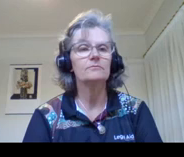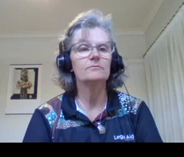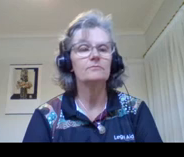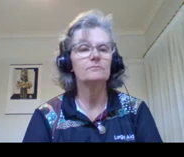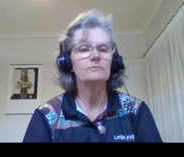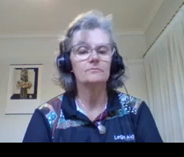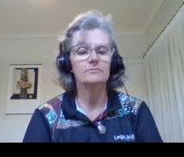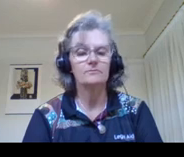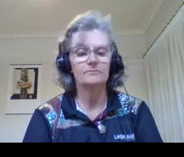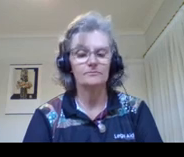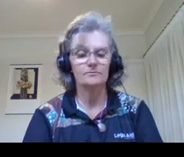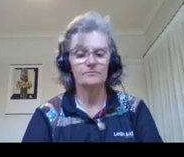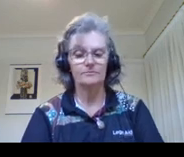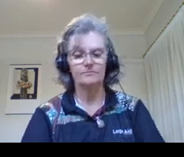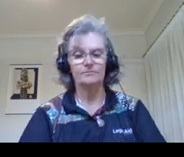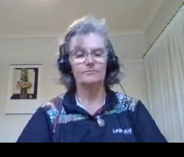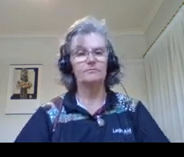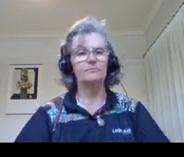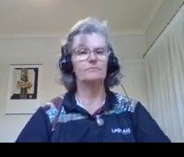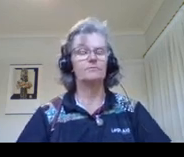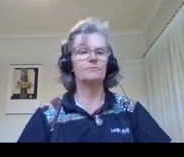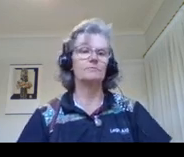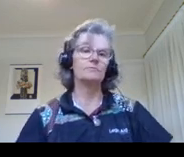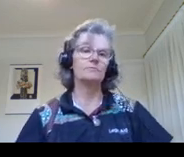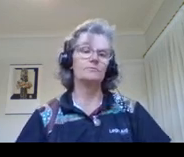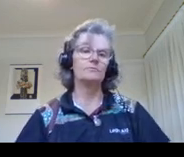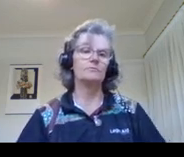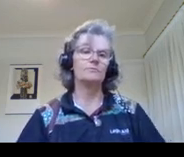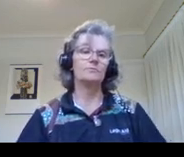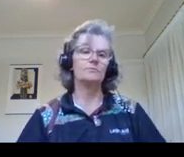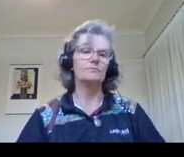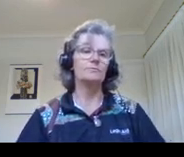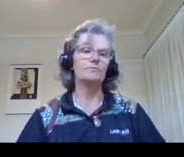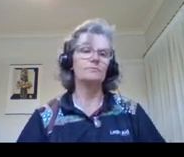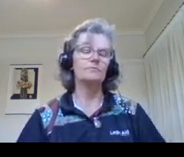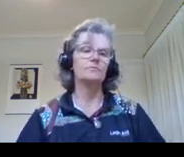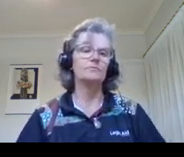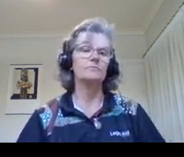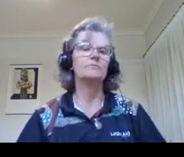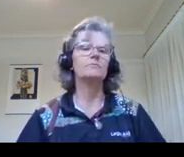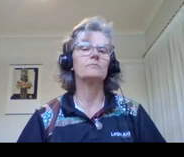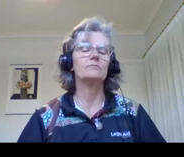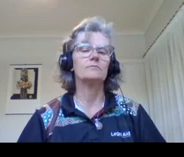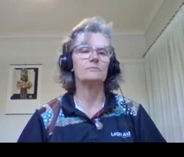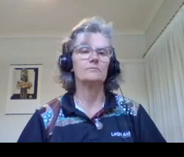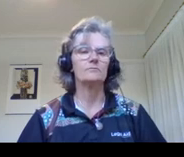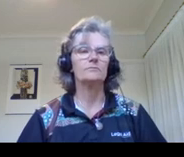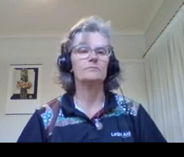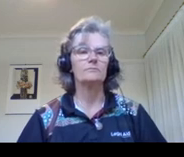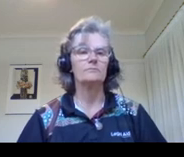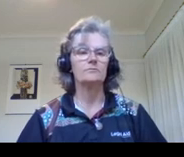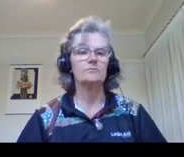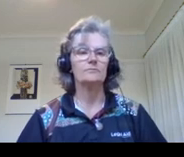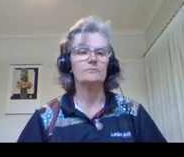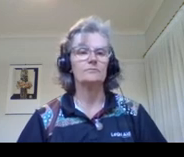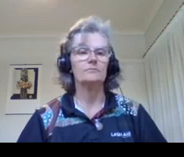in the new initiative that we have created called community voice network so thrilled to be here and